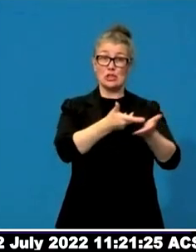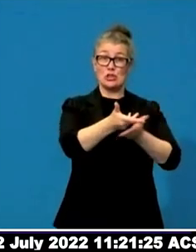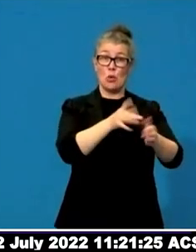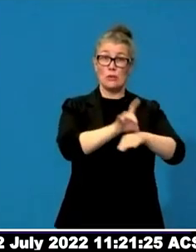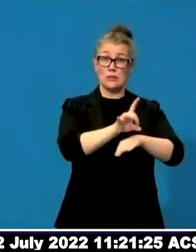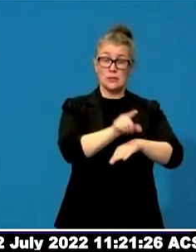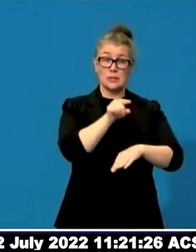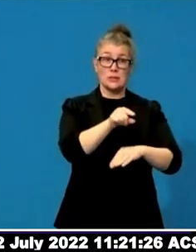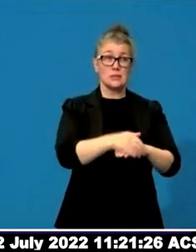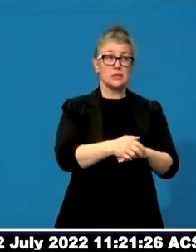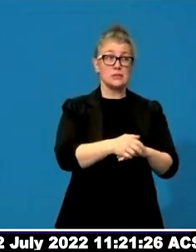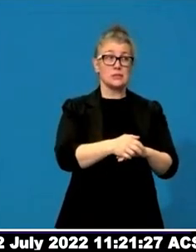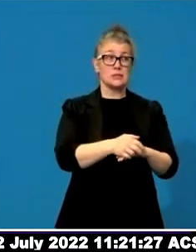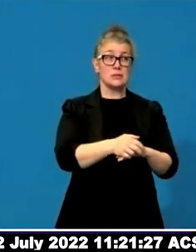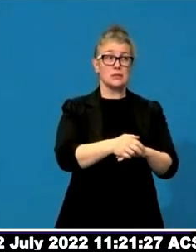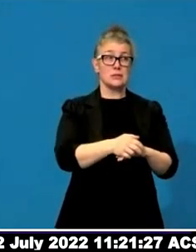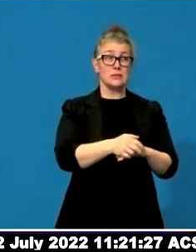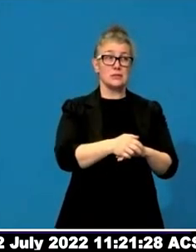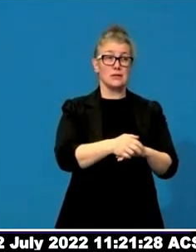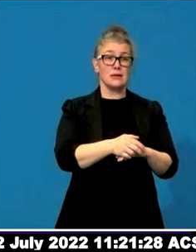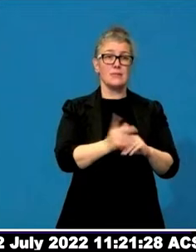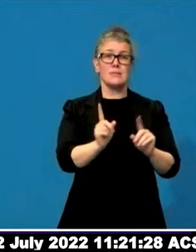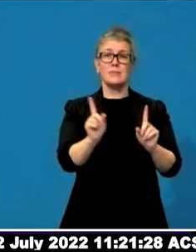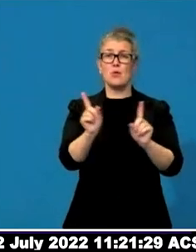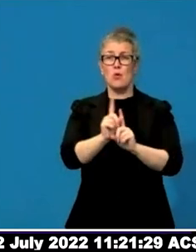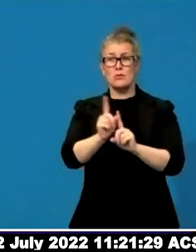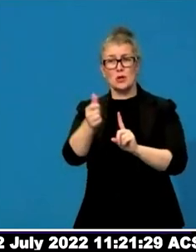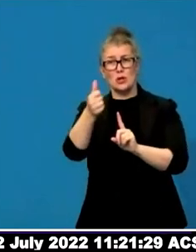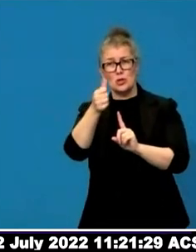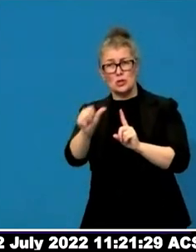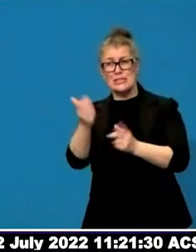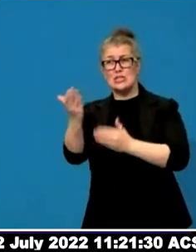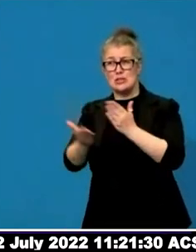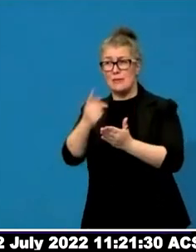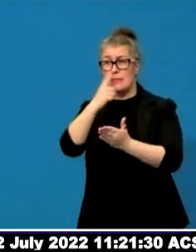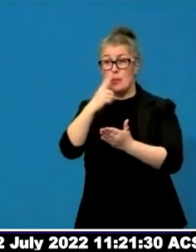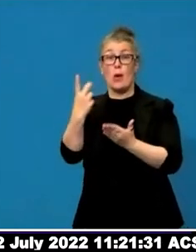to utilising the services of people that work in other areas, but have those skills? Yes, that's correct.